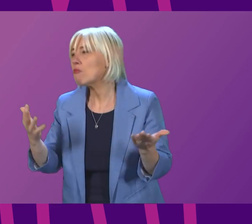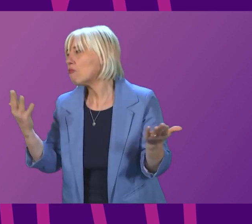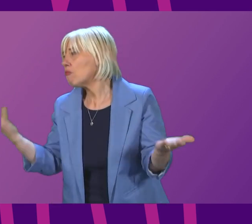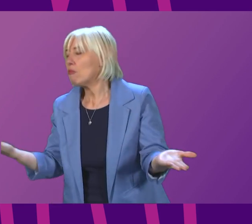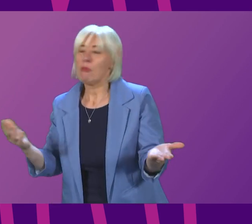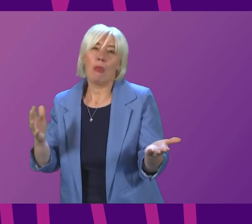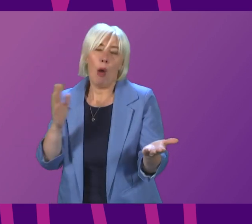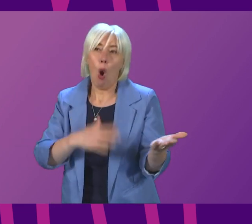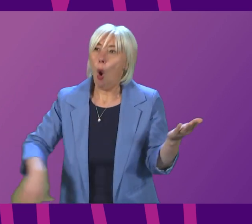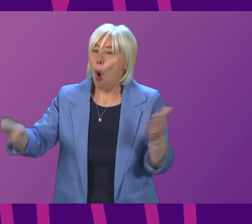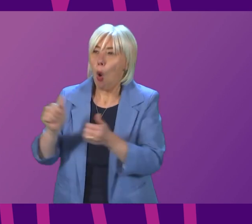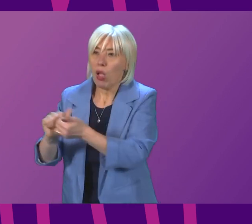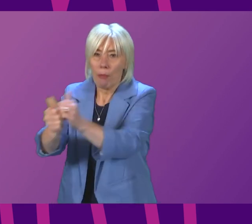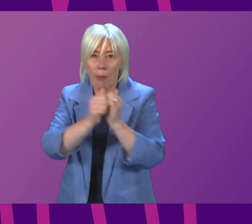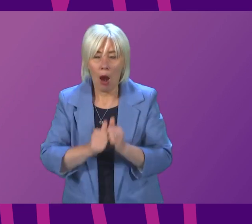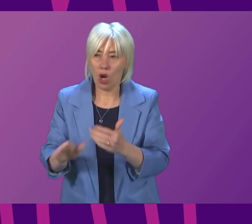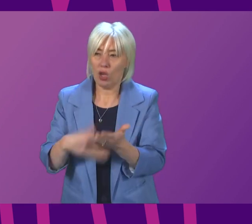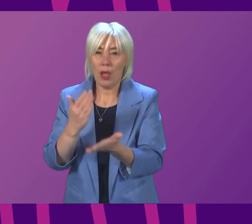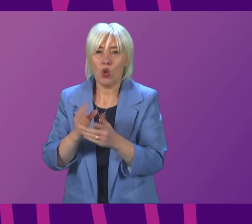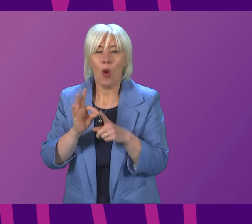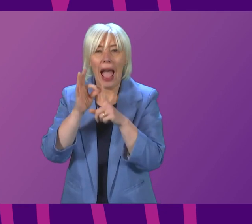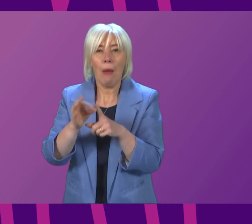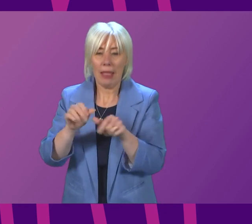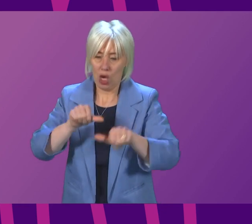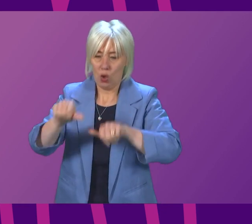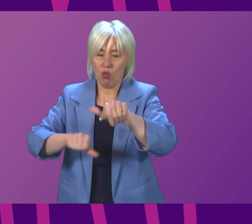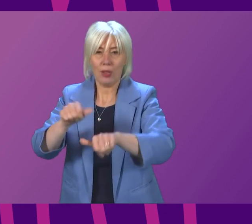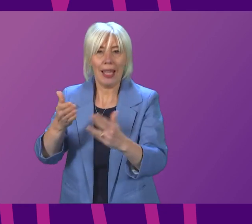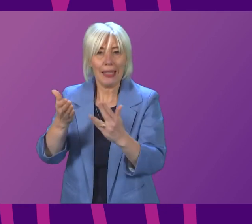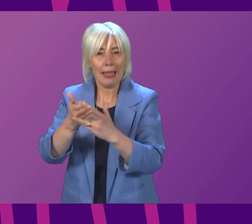All partners are working hard to make the application process as accessible as possible.